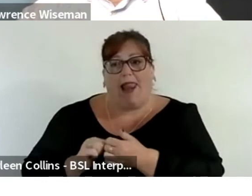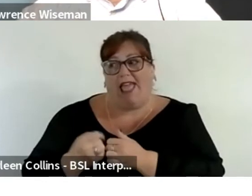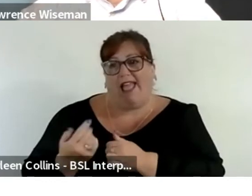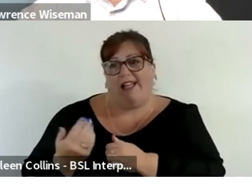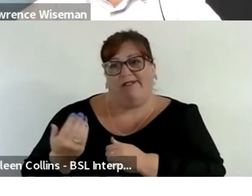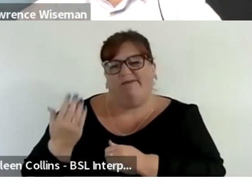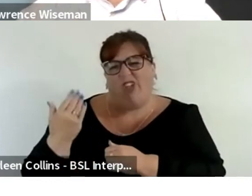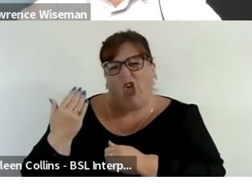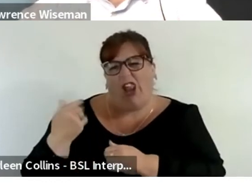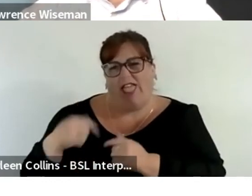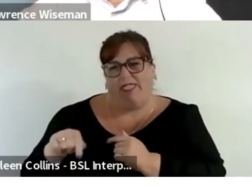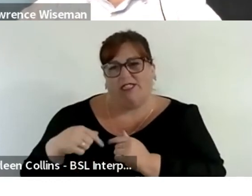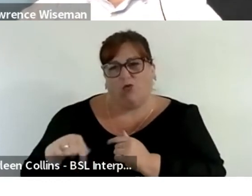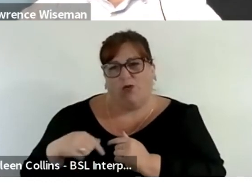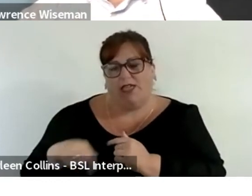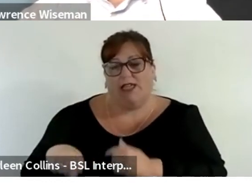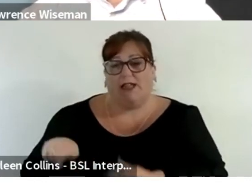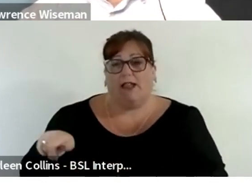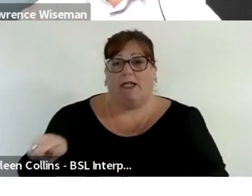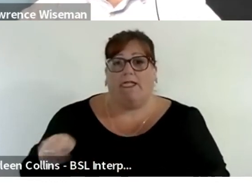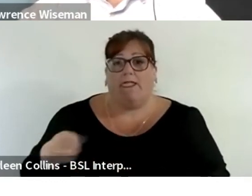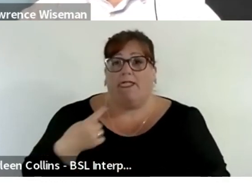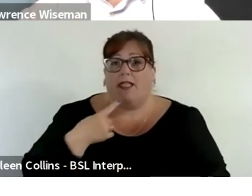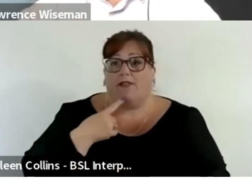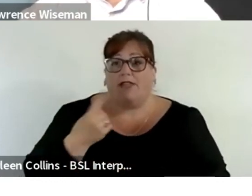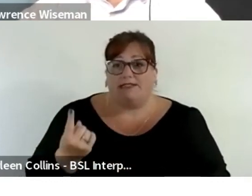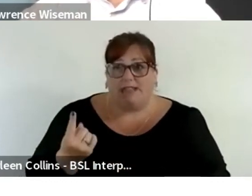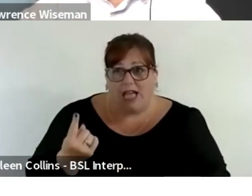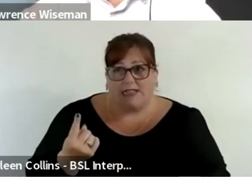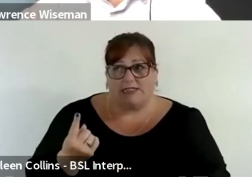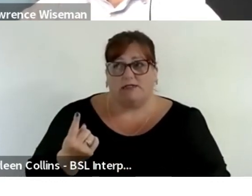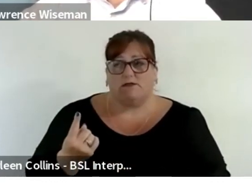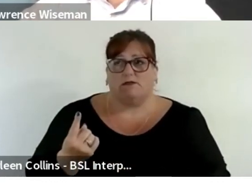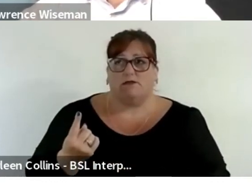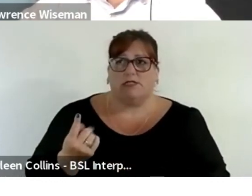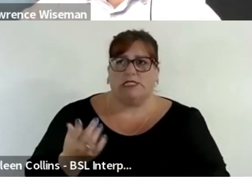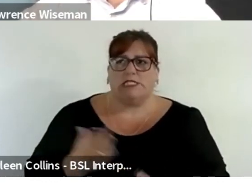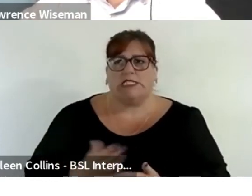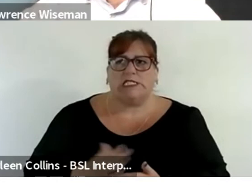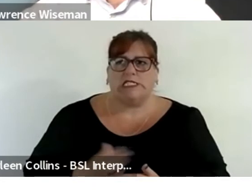They said they wanted to talk about whether they disclosed something quite personal during an interview process.